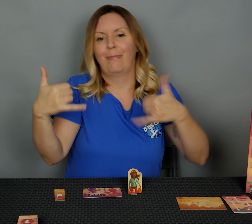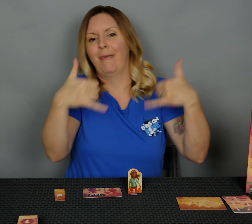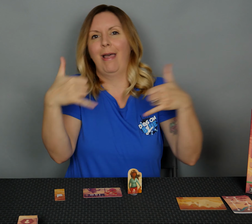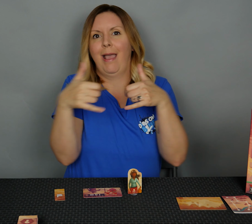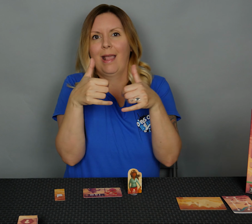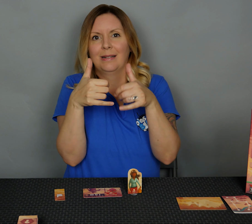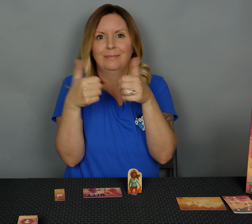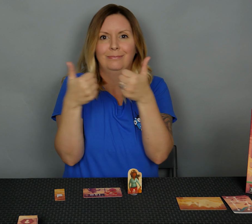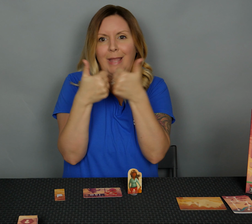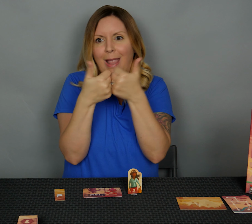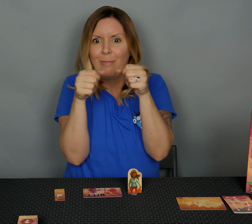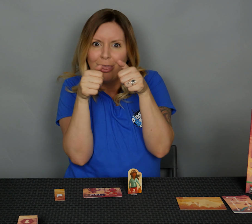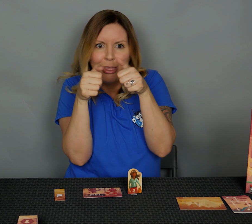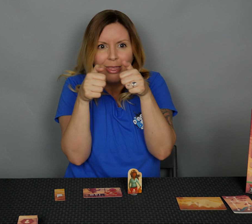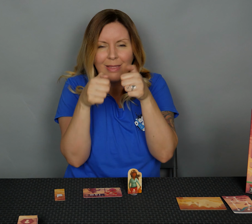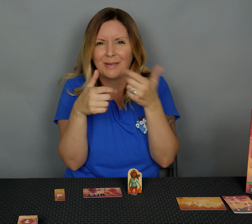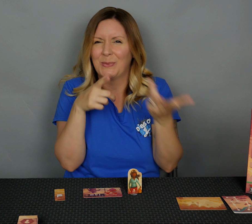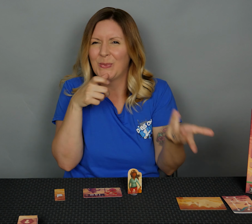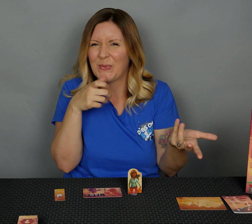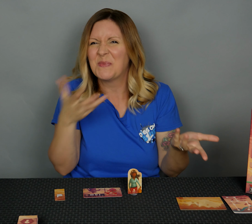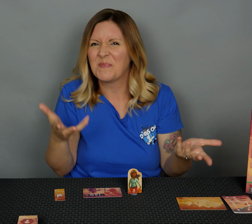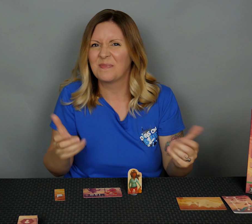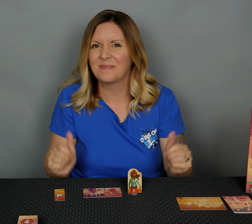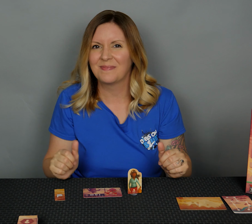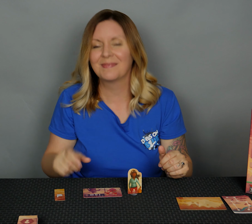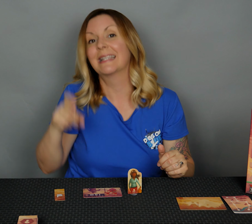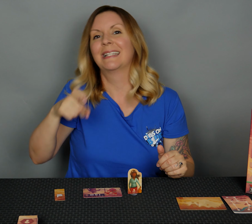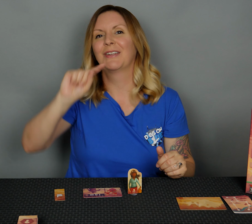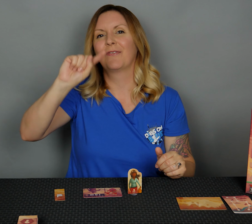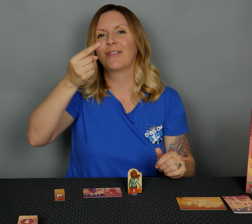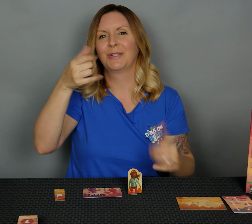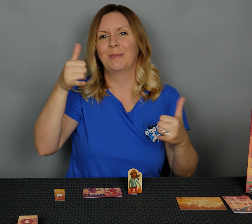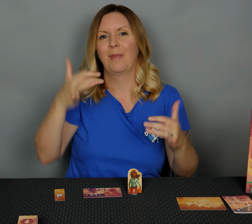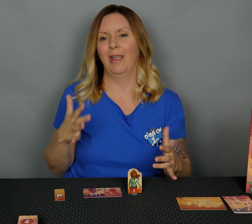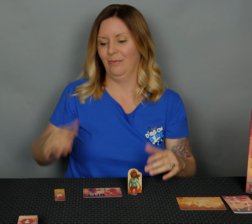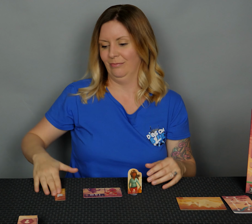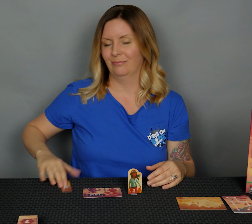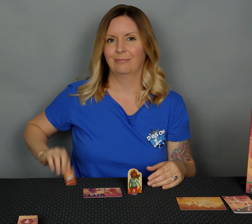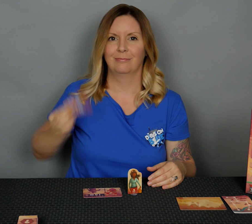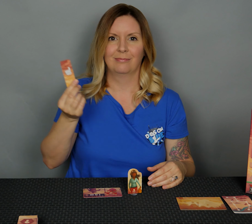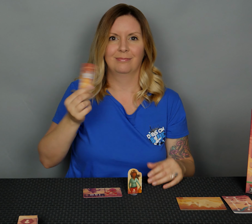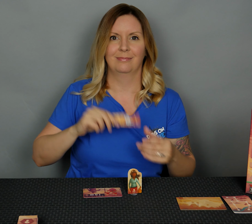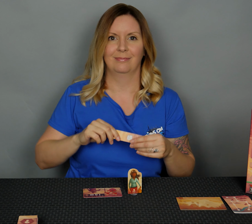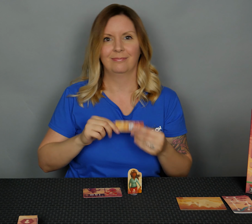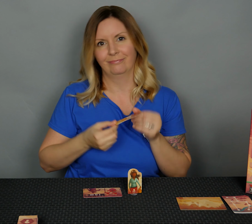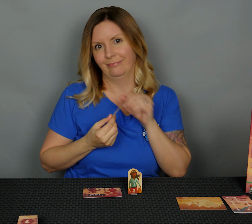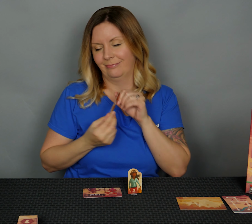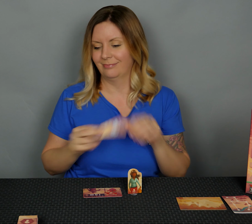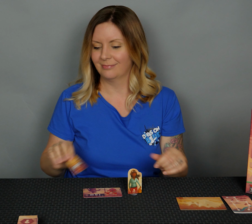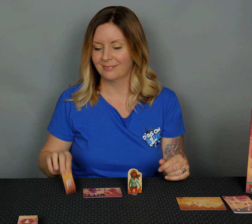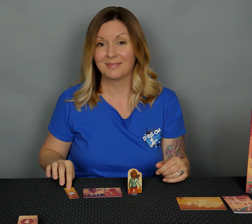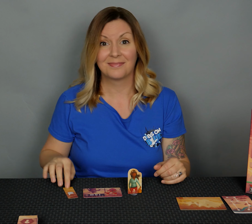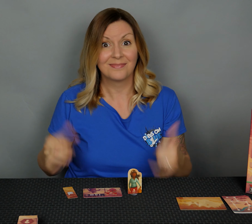You can choose or decide by making the first player the person who most recently played a video game. That player needs the first player marker.